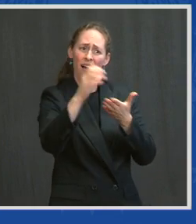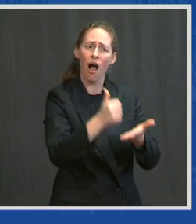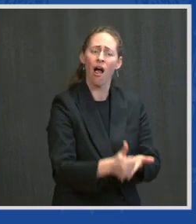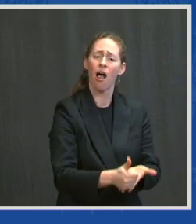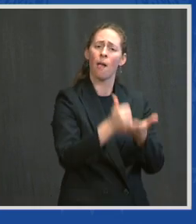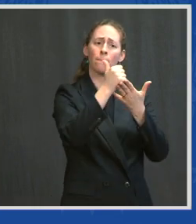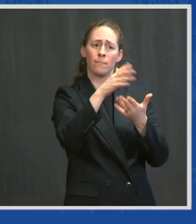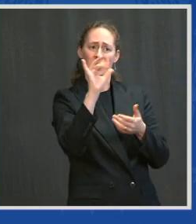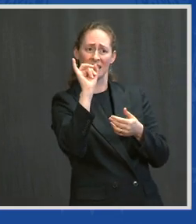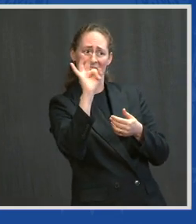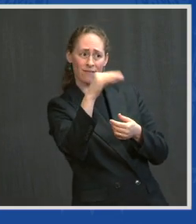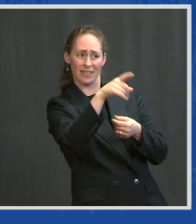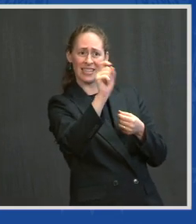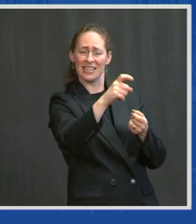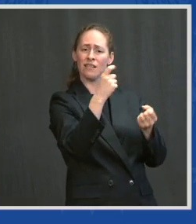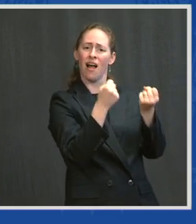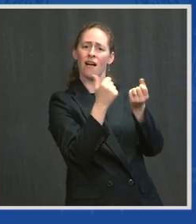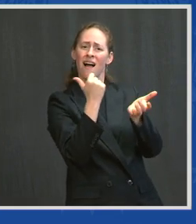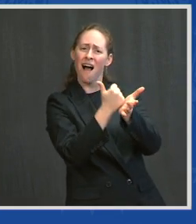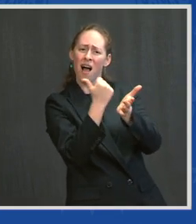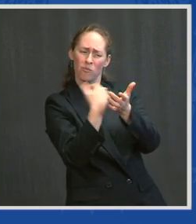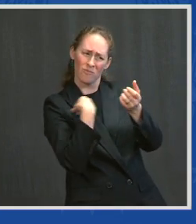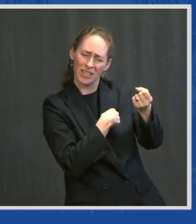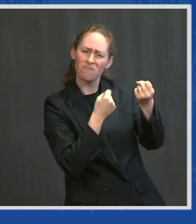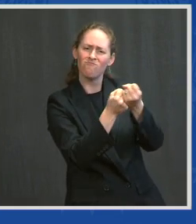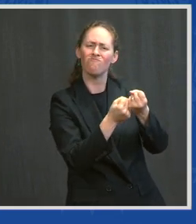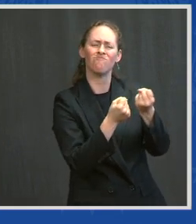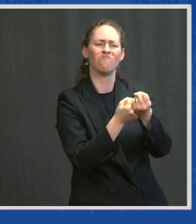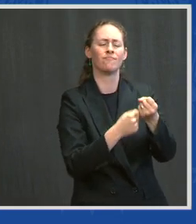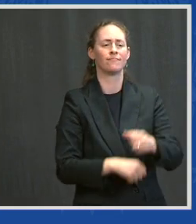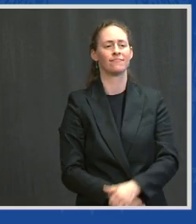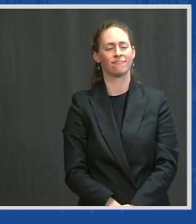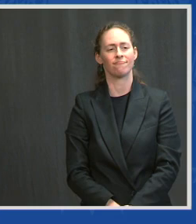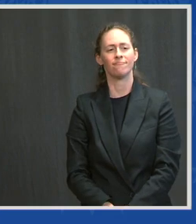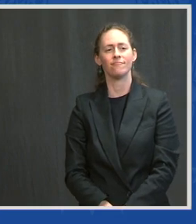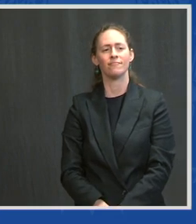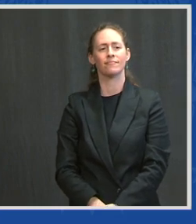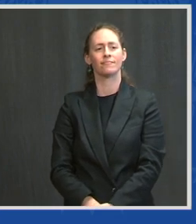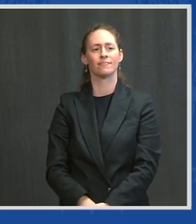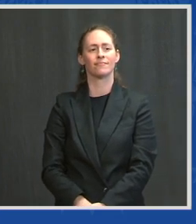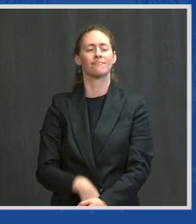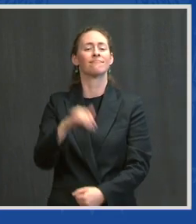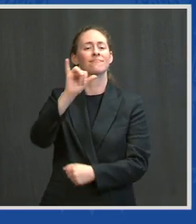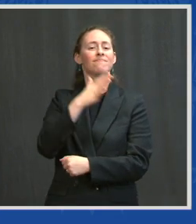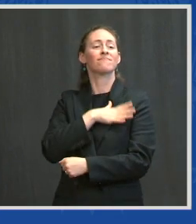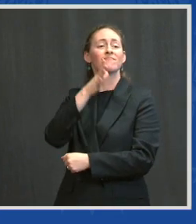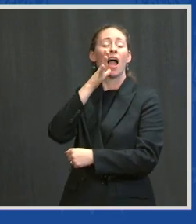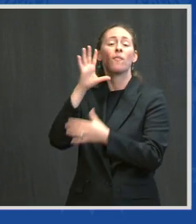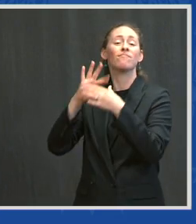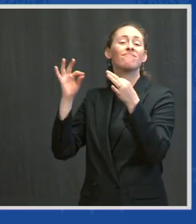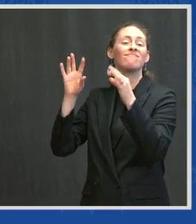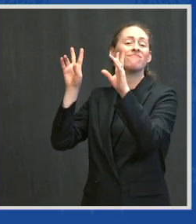Here's another example that reminds me of the old saying my mom used to use. She'd say, "An idle mind is the devil's workshop."